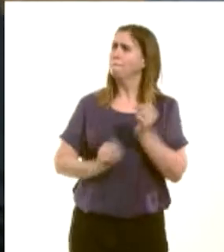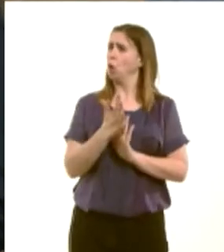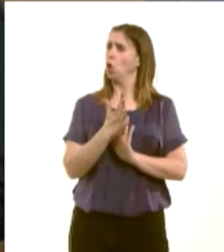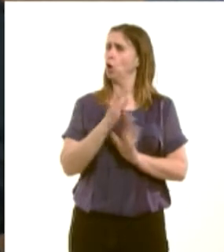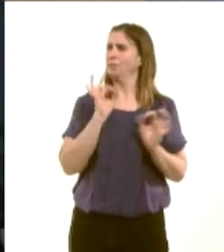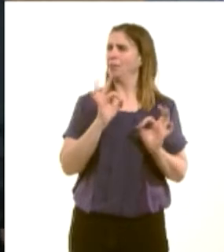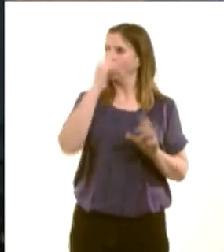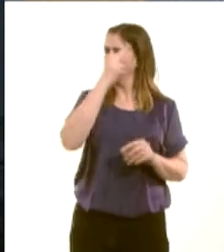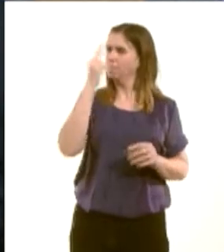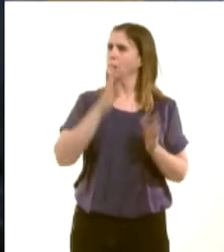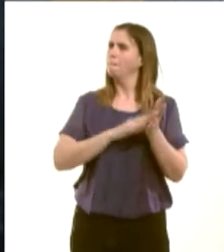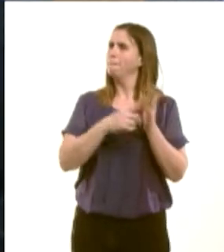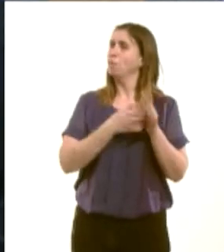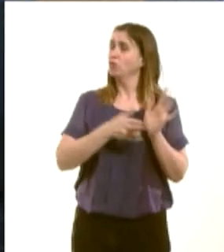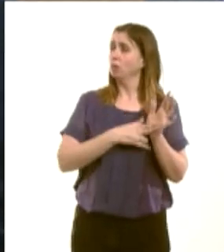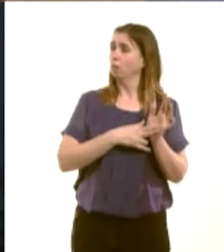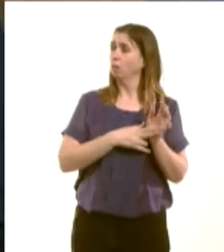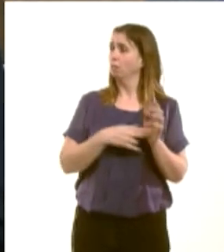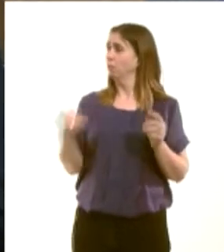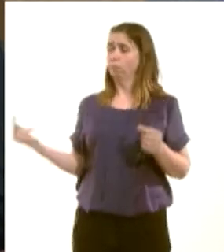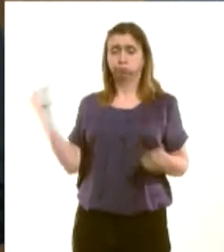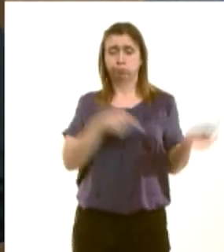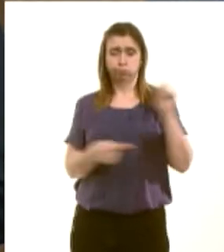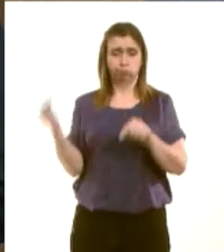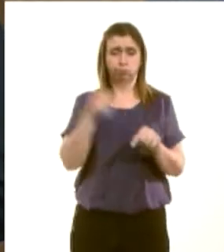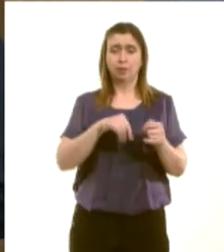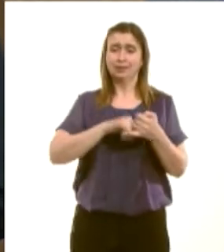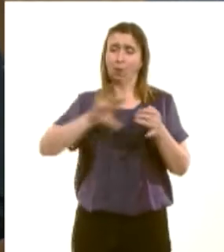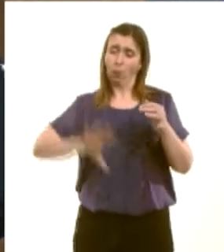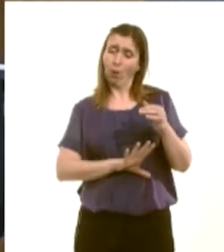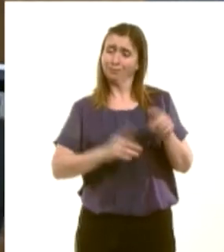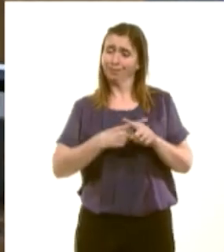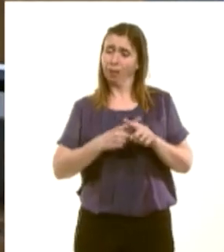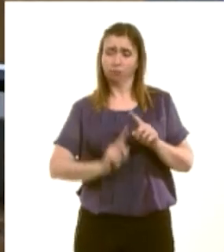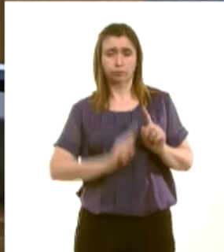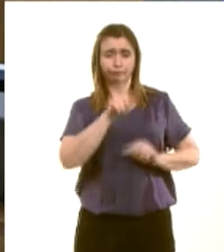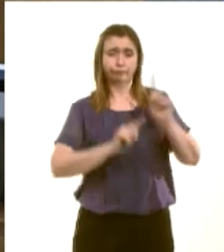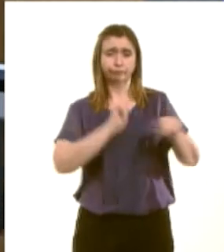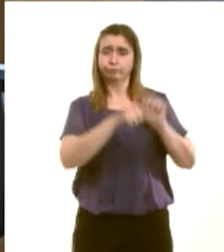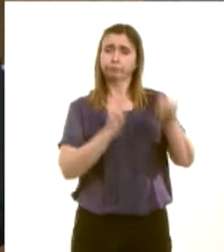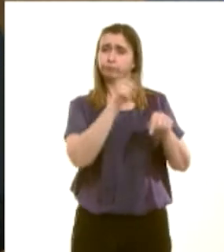that, where that acts as a tertiary unit for the south-west of England as well. There should